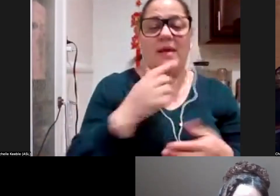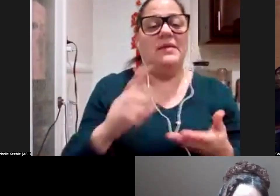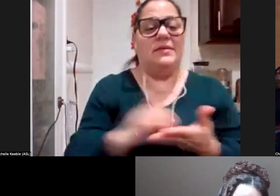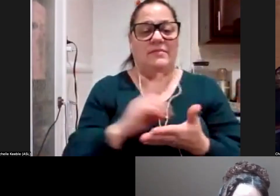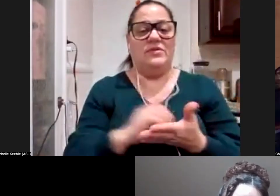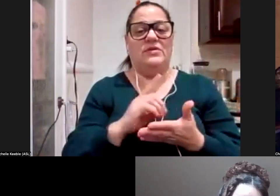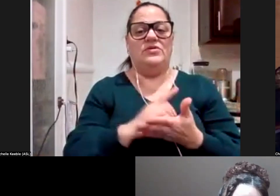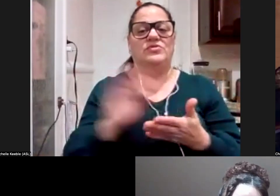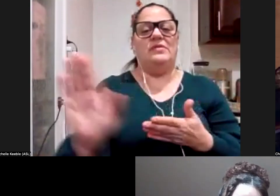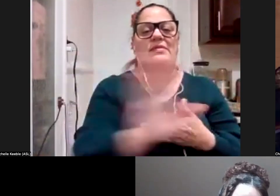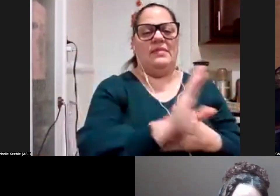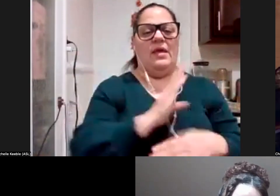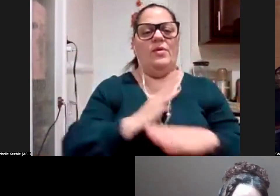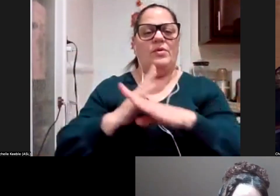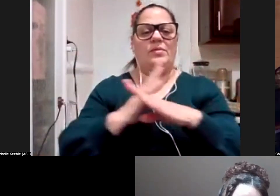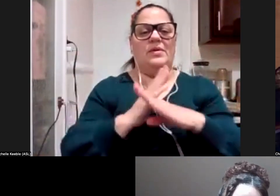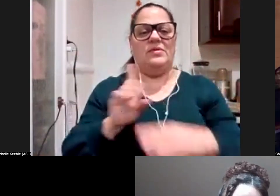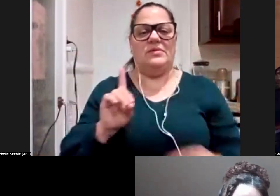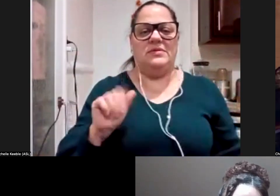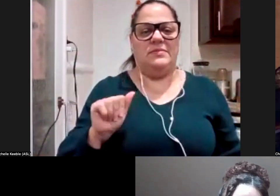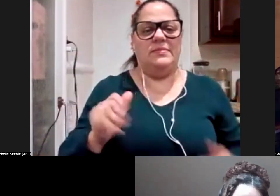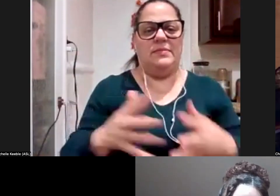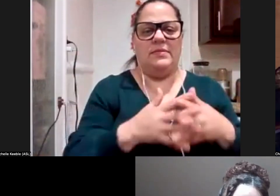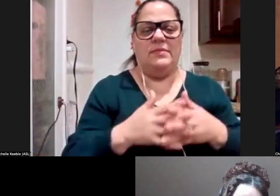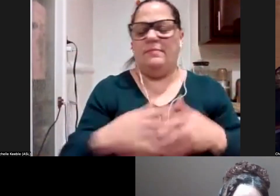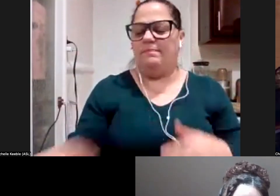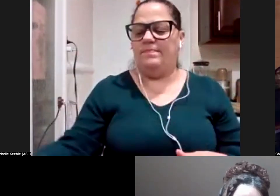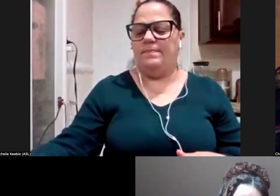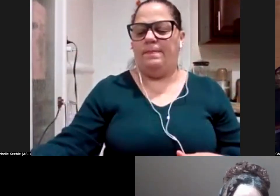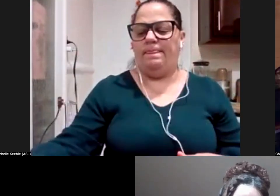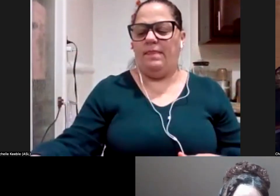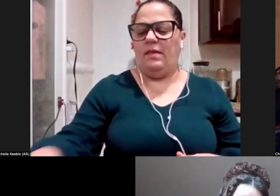they were protected under the Americans with Disabilities Act and we were all part of the